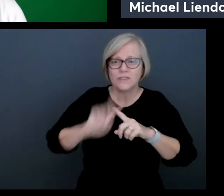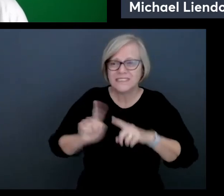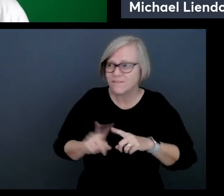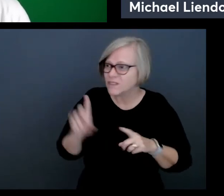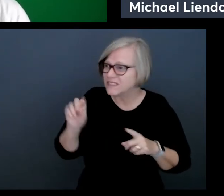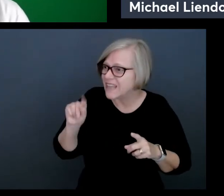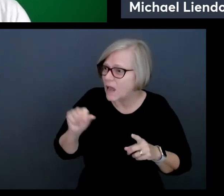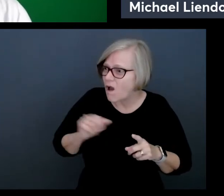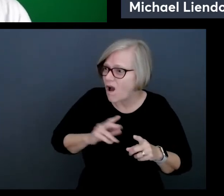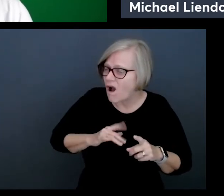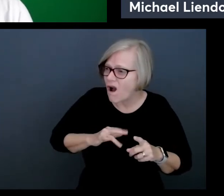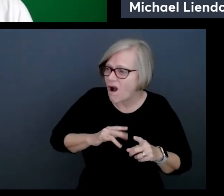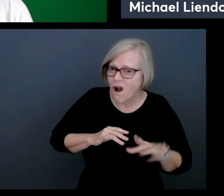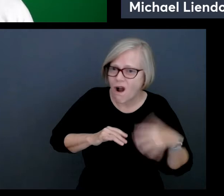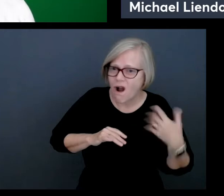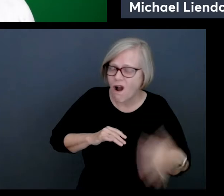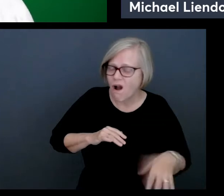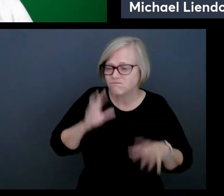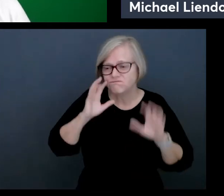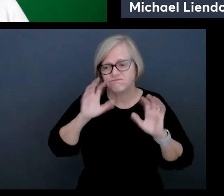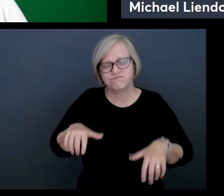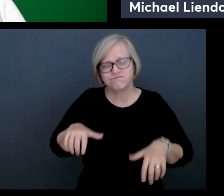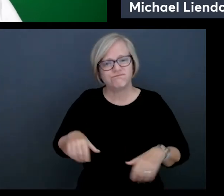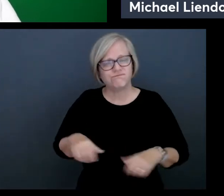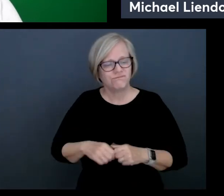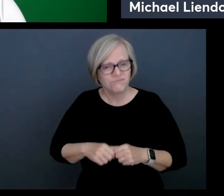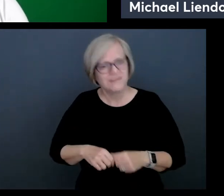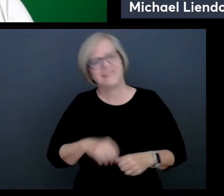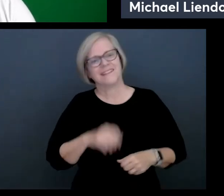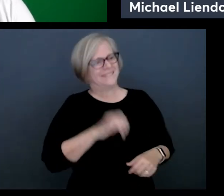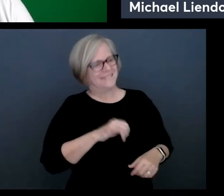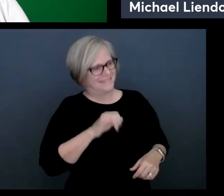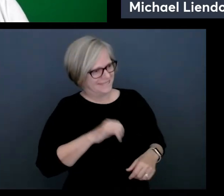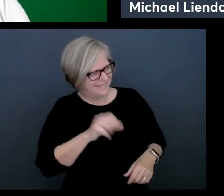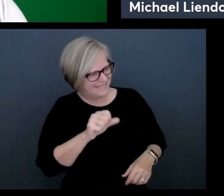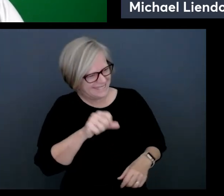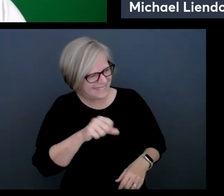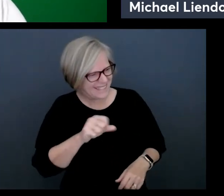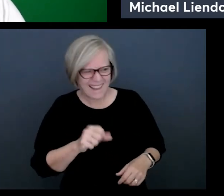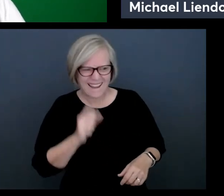and just asking for different types of data? And I was just blown away by that fact.